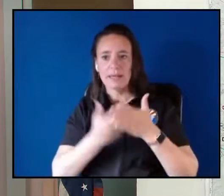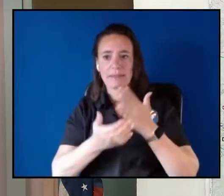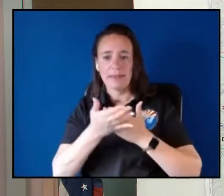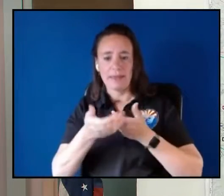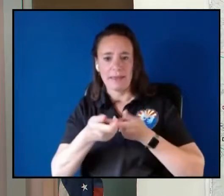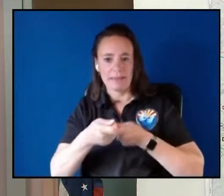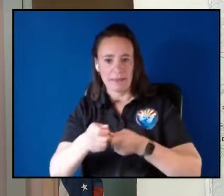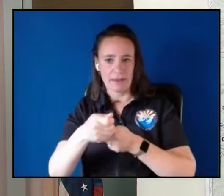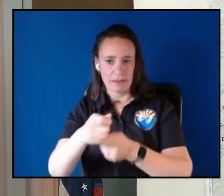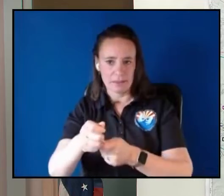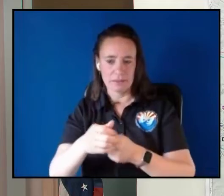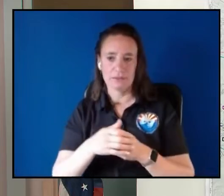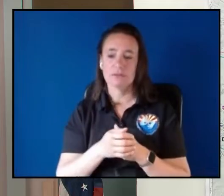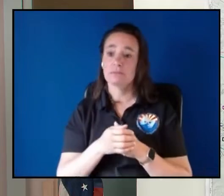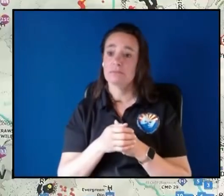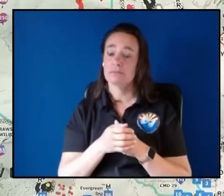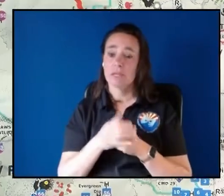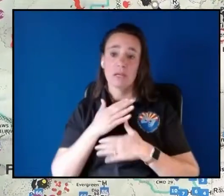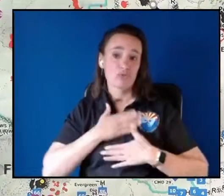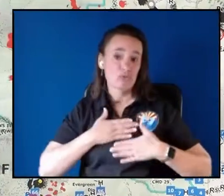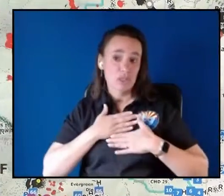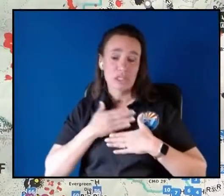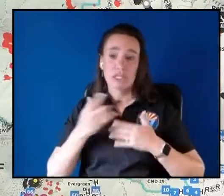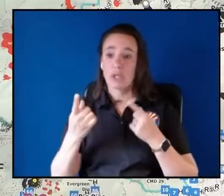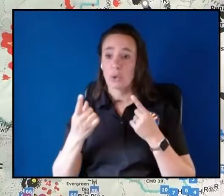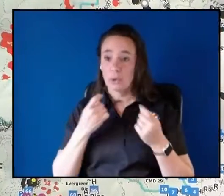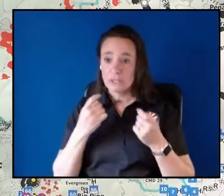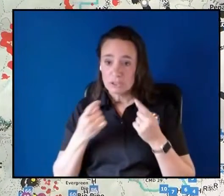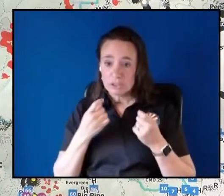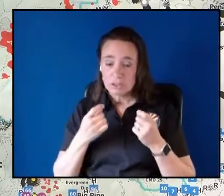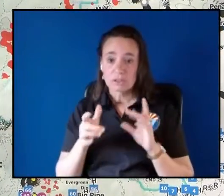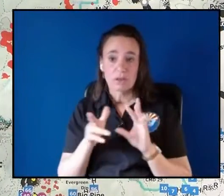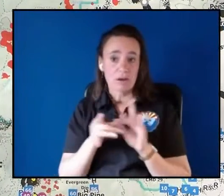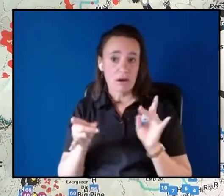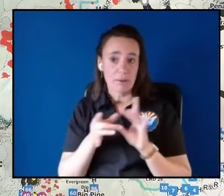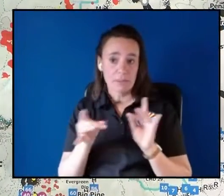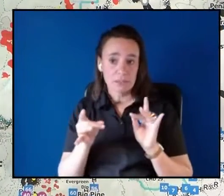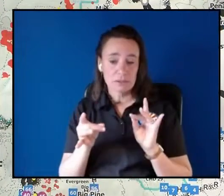We do appreciate the comments. If there's things that we can answer for you and those, we do our best to get through